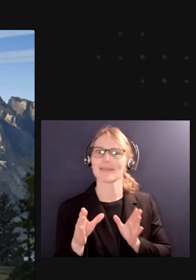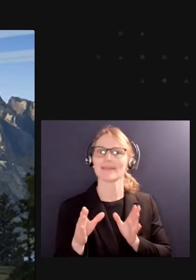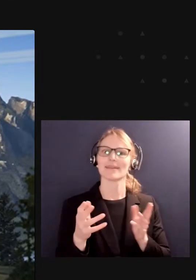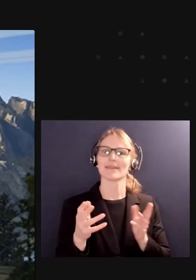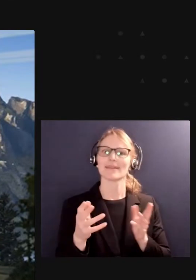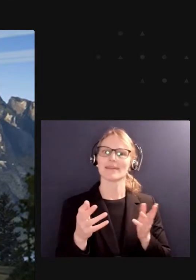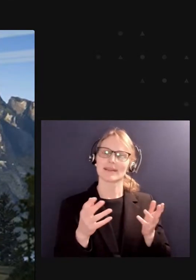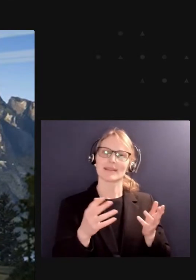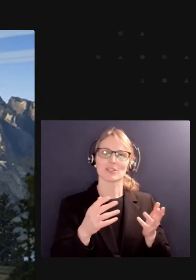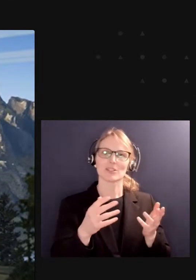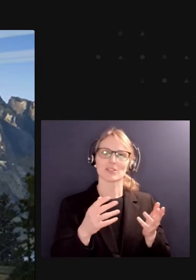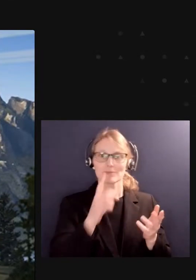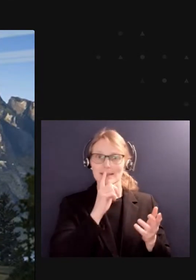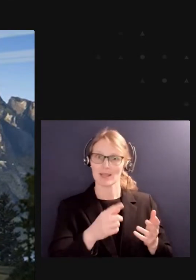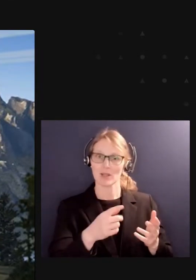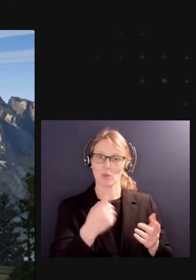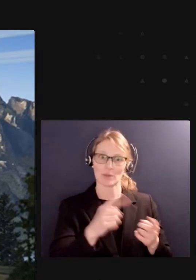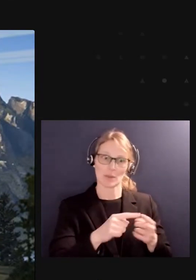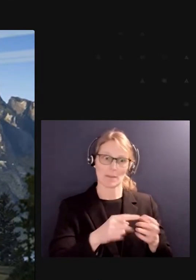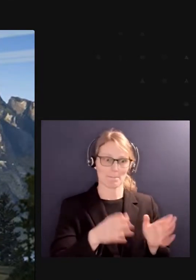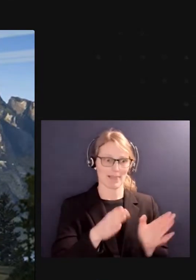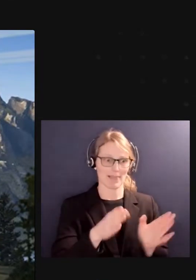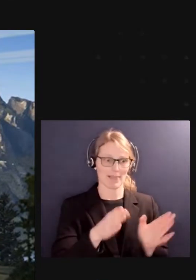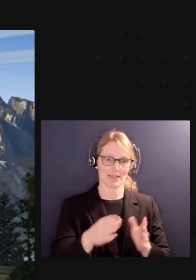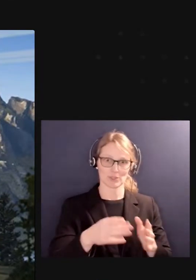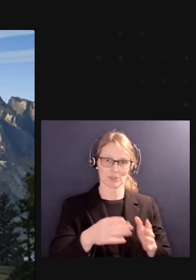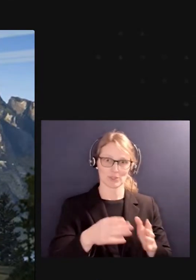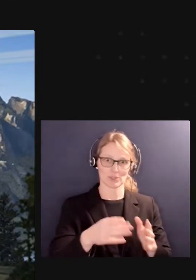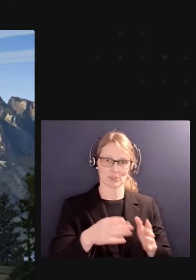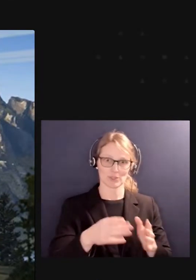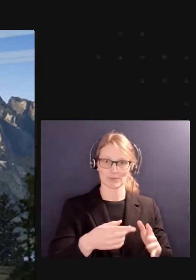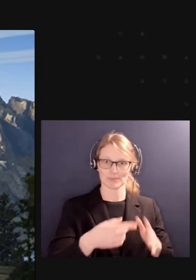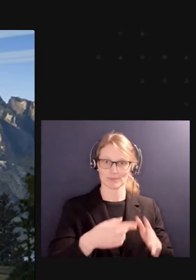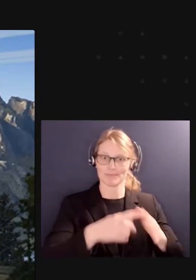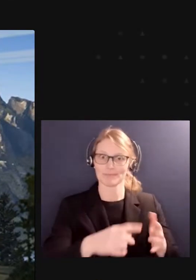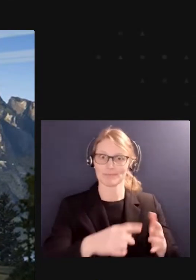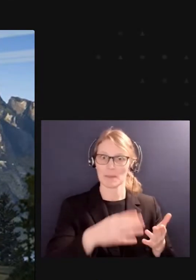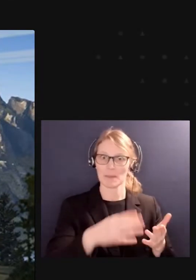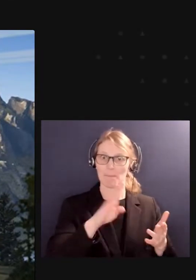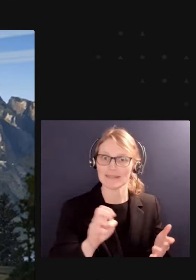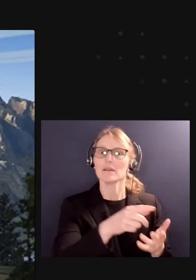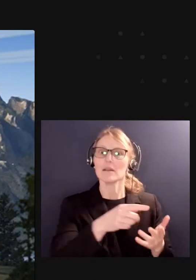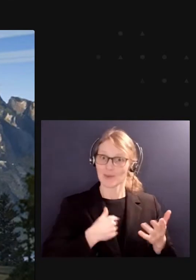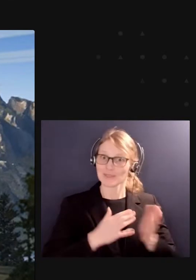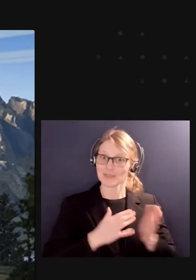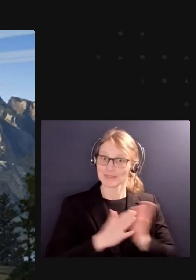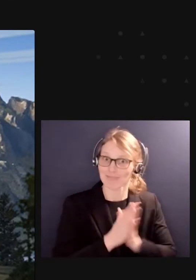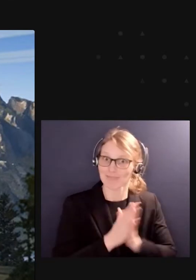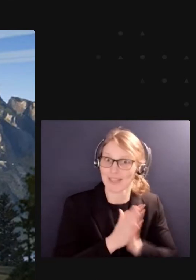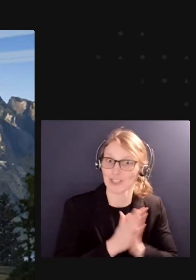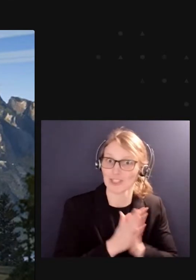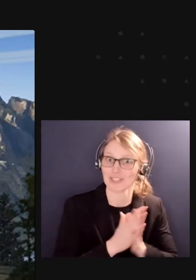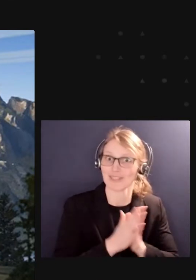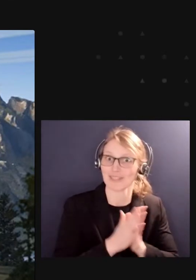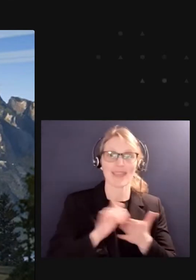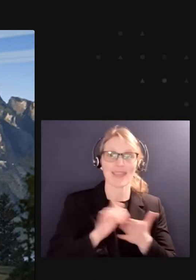And I was passionate, and at the time I was running production for everyone at that time,